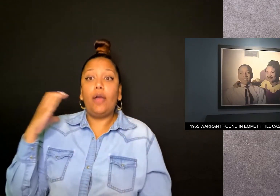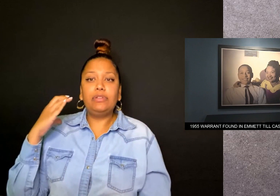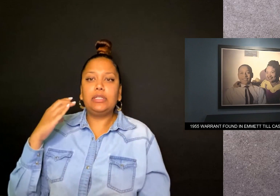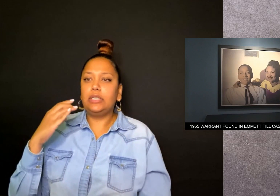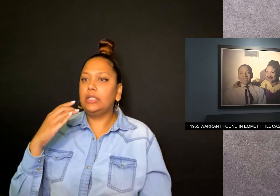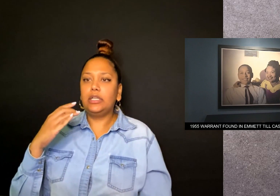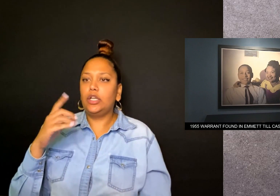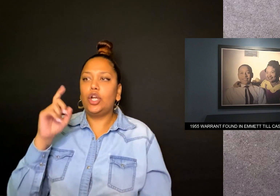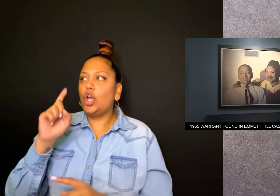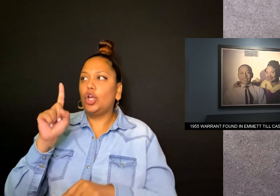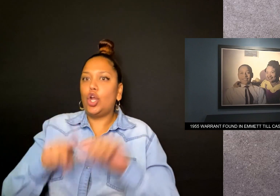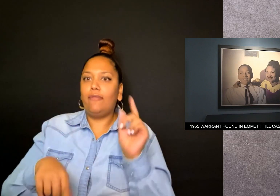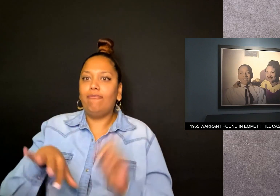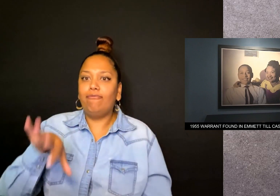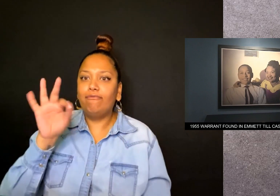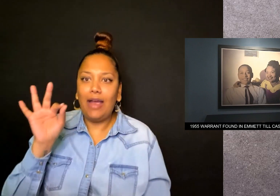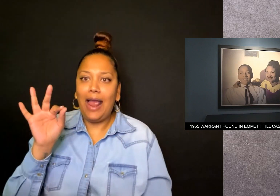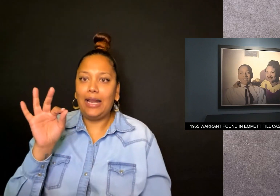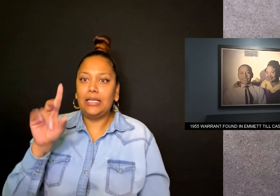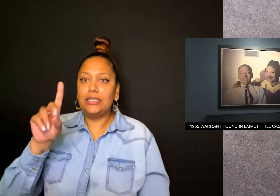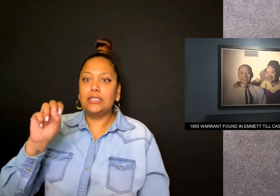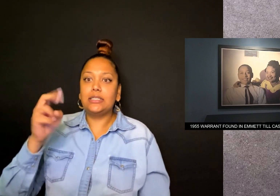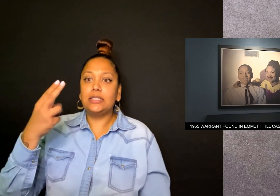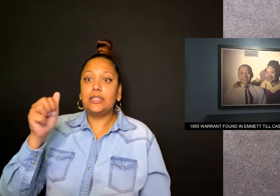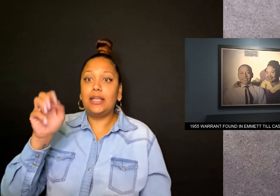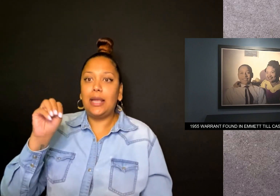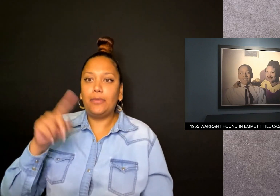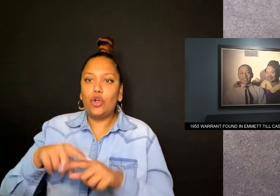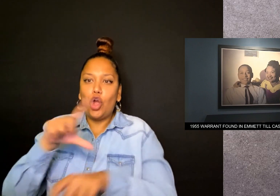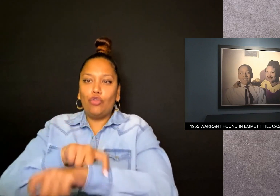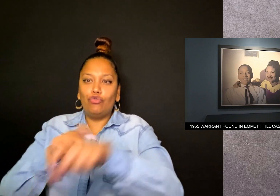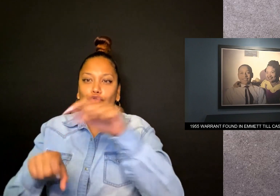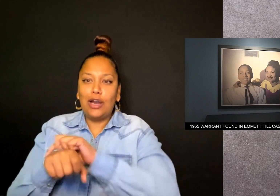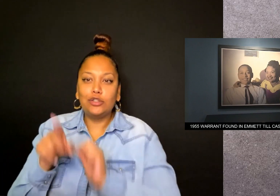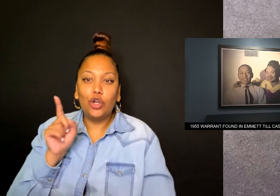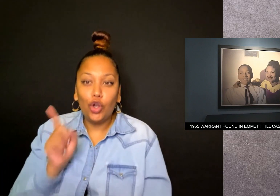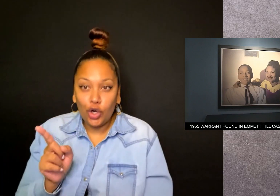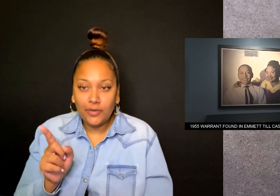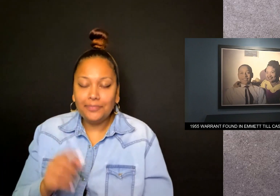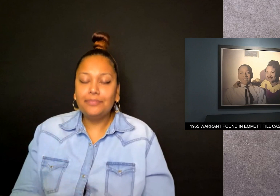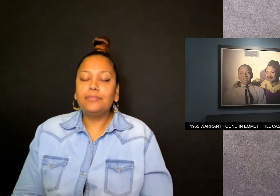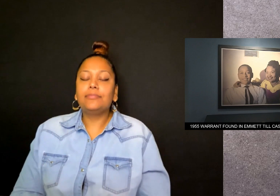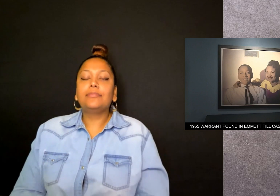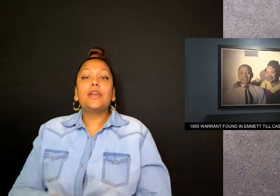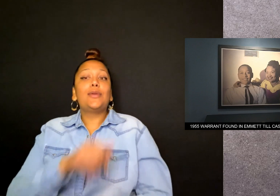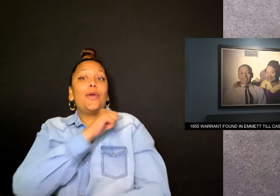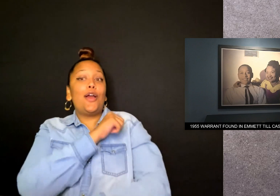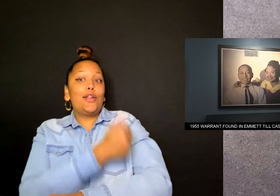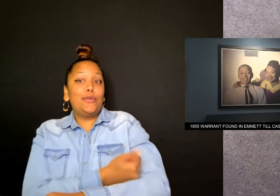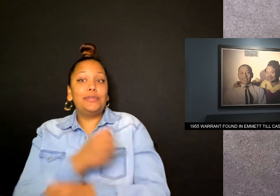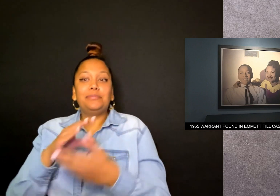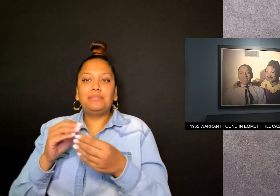according to the New York Times a note on the back says officials could not find Donham to arrest her